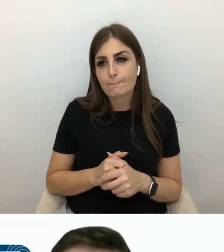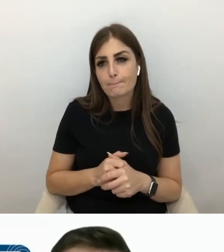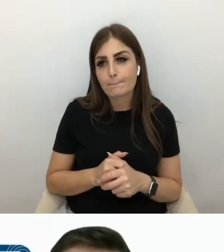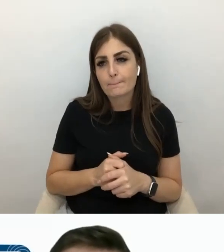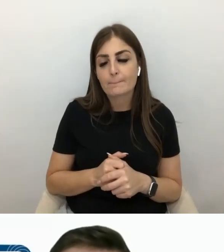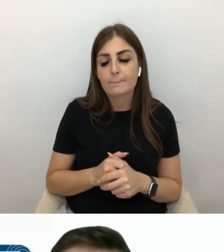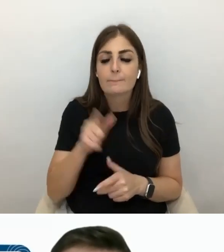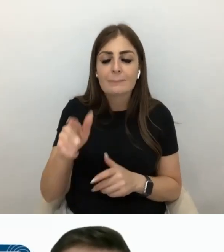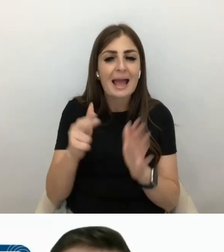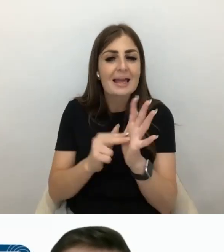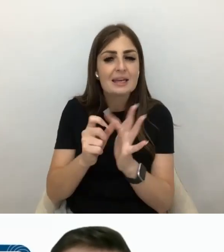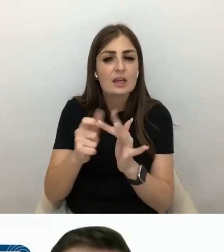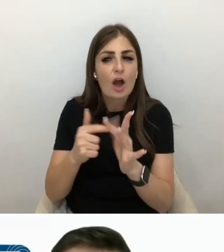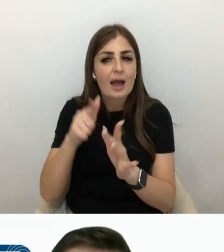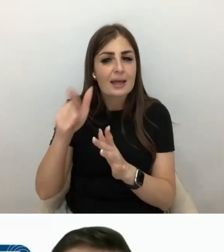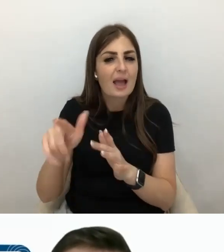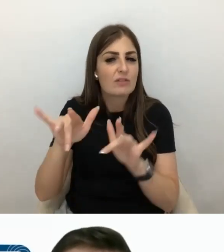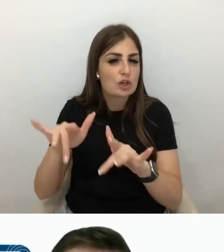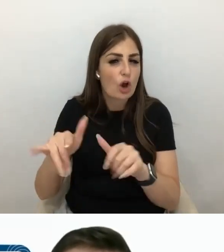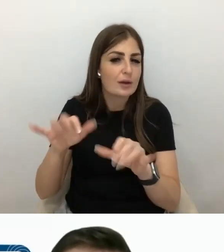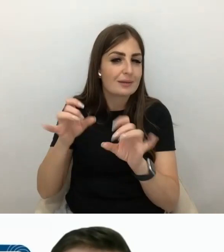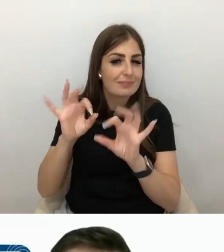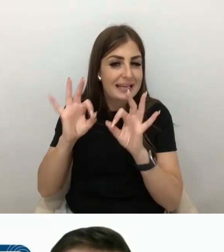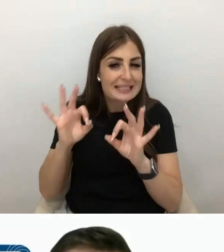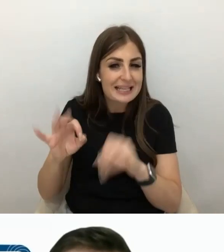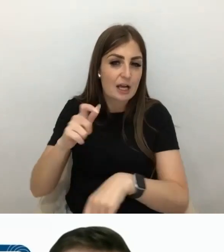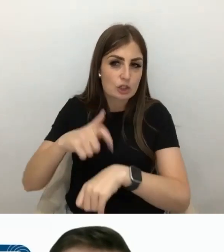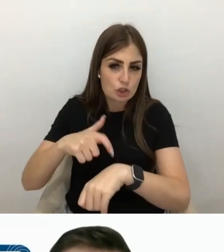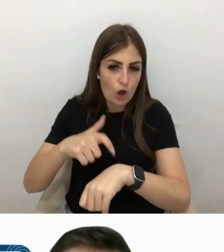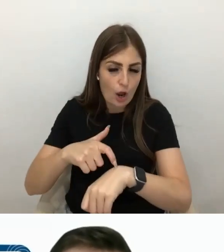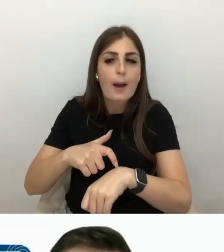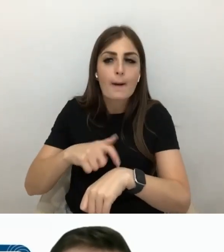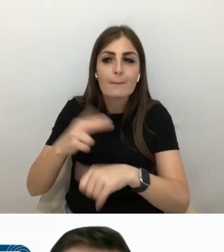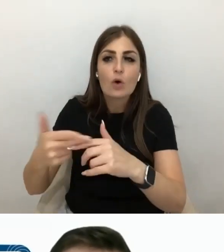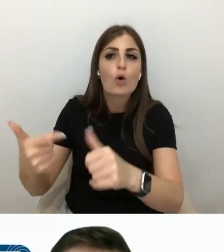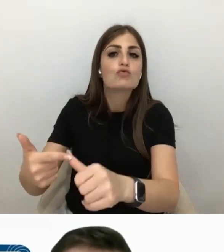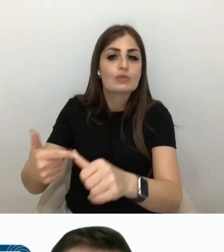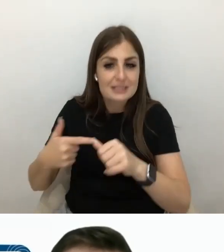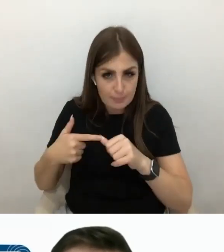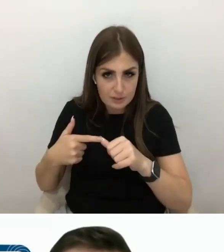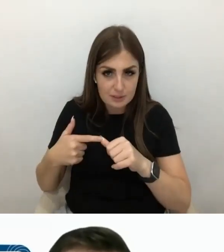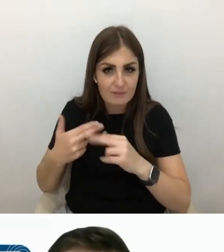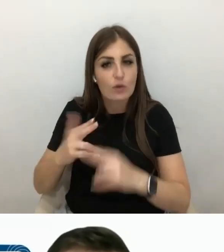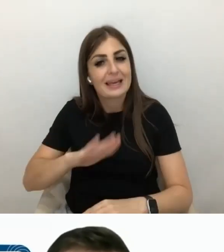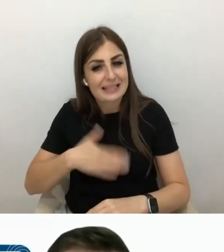The agency has not given a precise time frame for when they respond to expressions of interest.